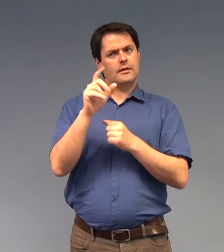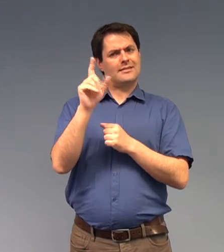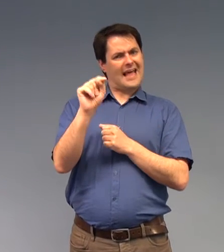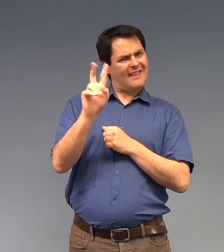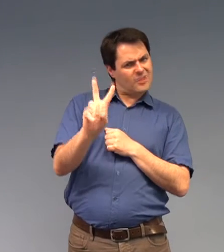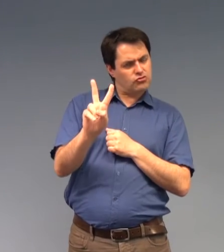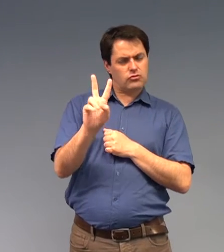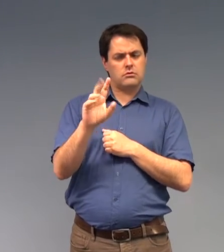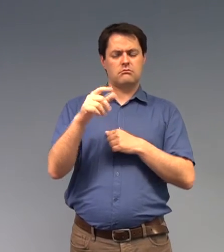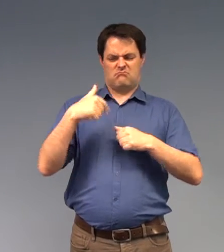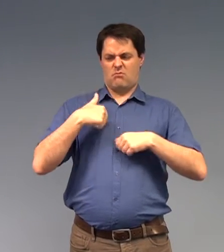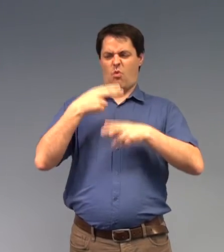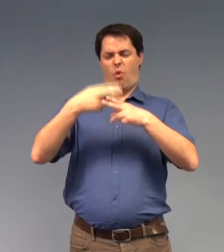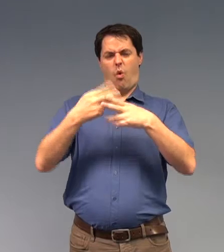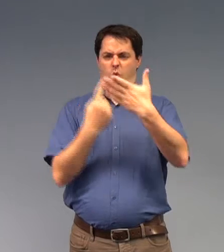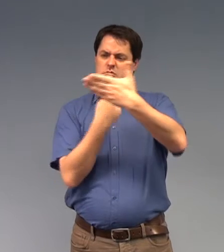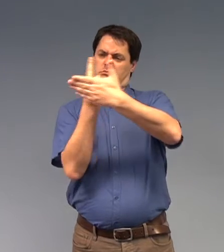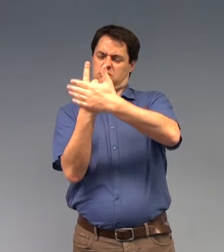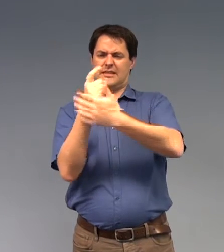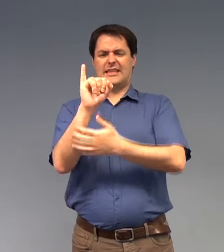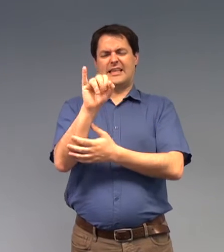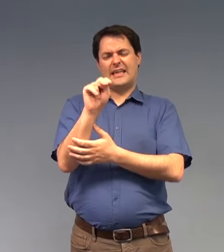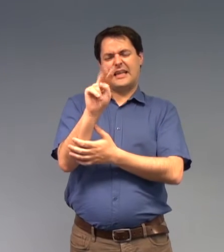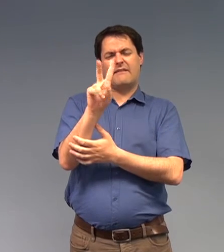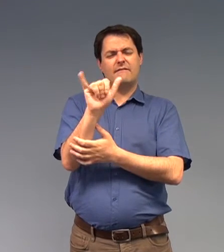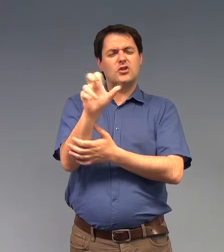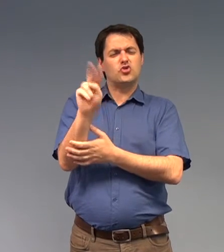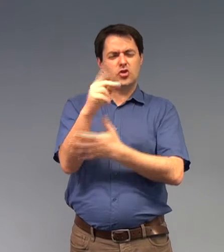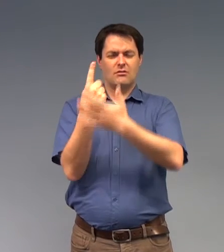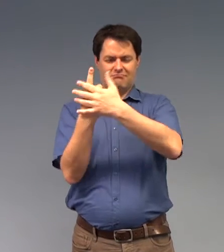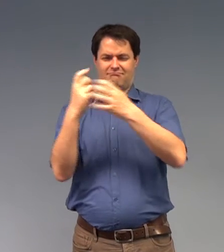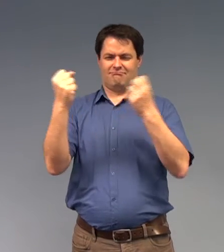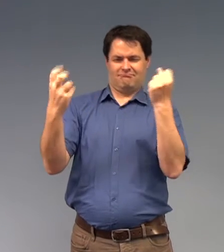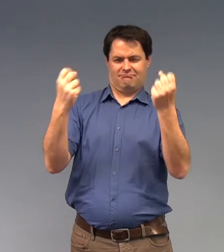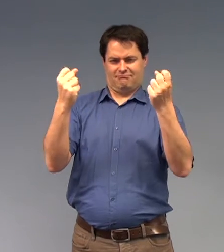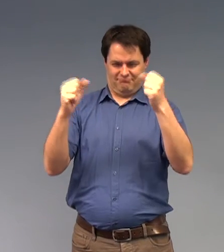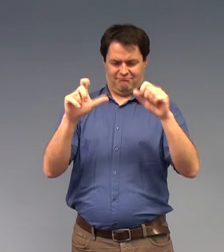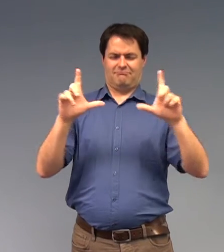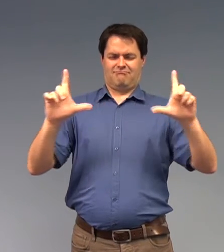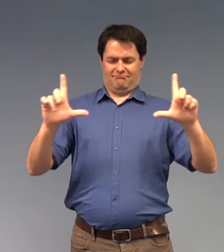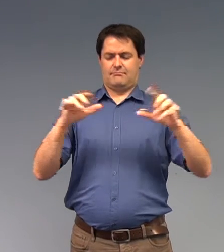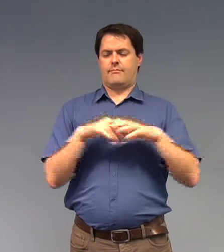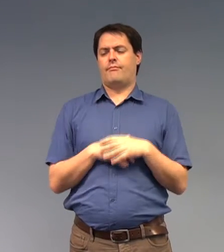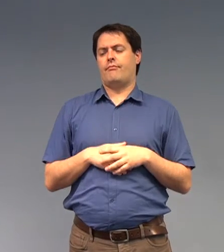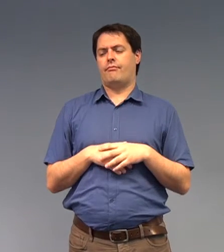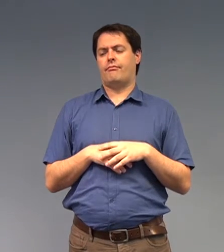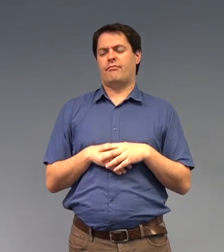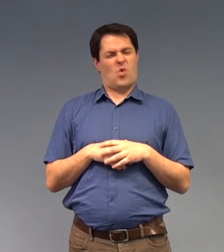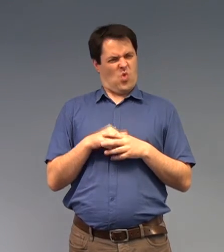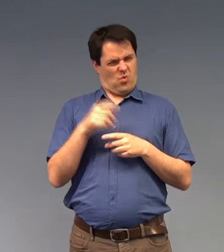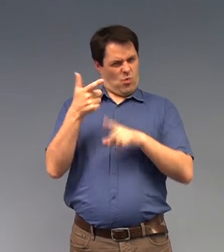and yet it's a hidden history that we're not aware of.